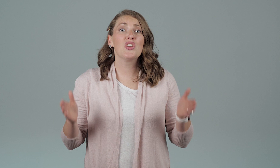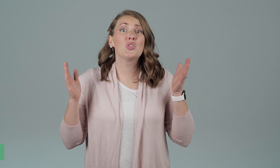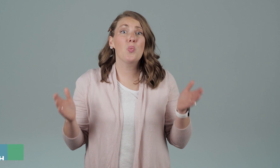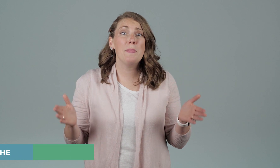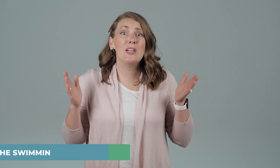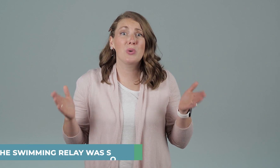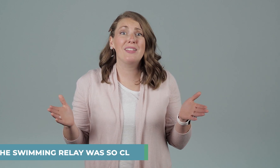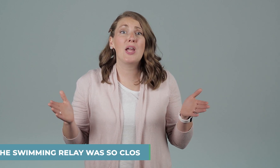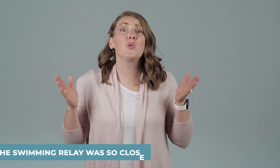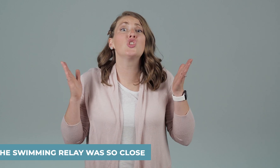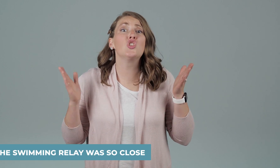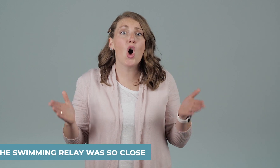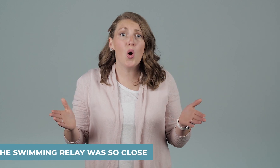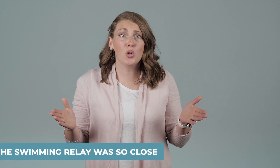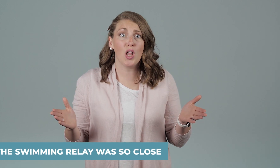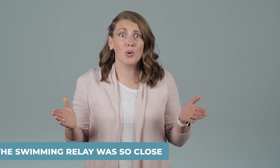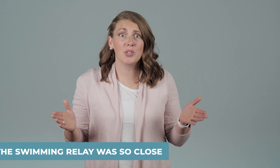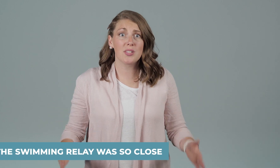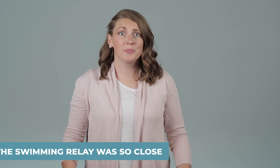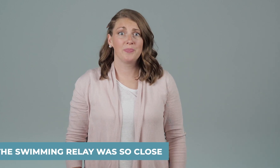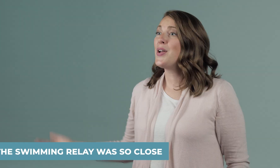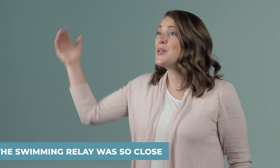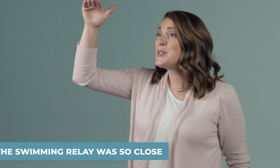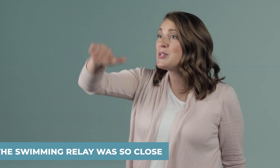The swimming relay was so close!